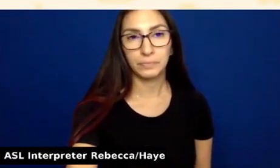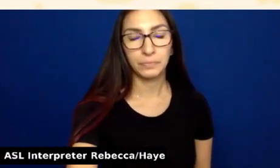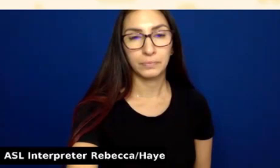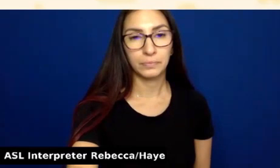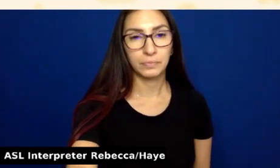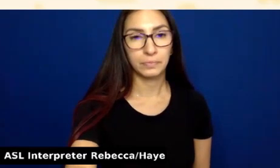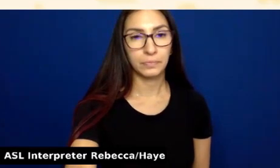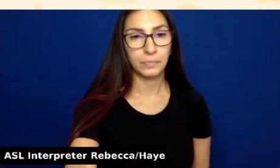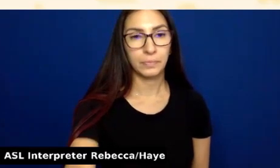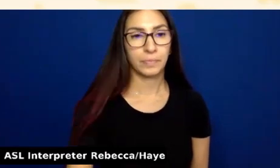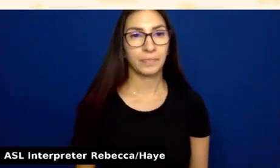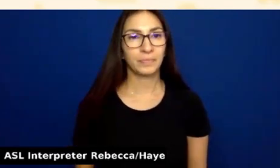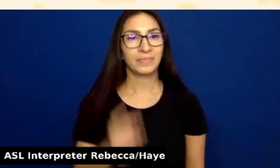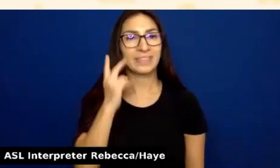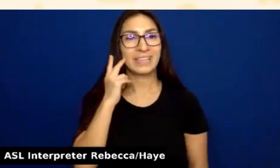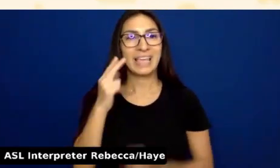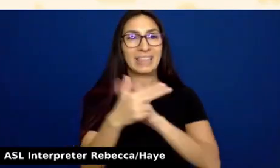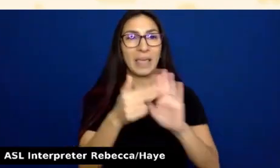Headings; using correct heading order.